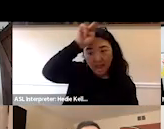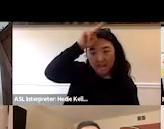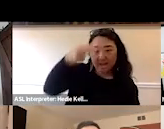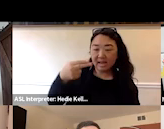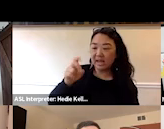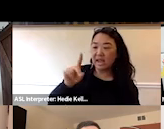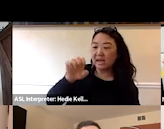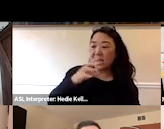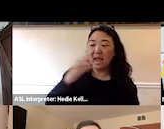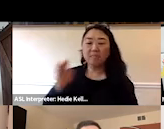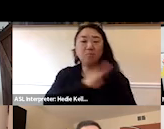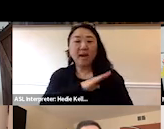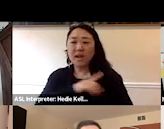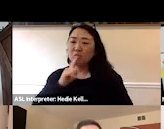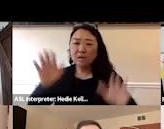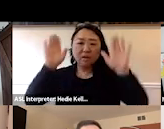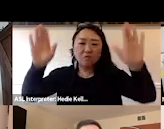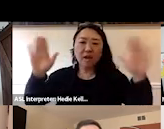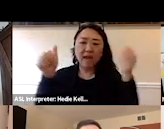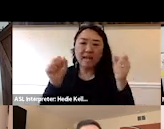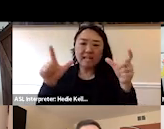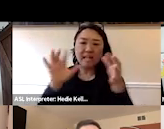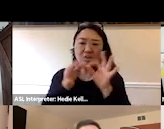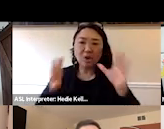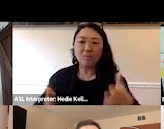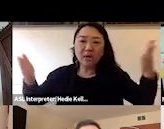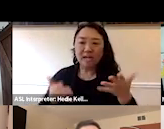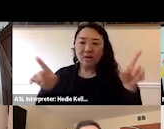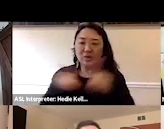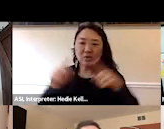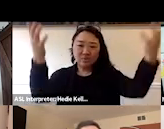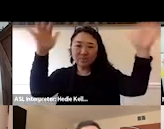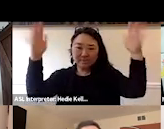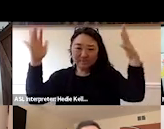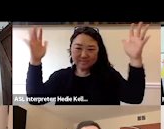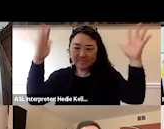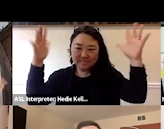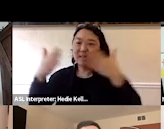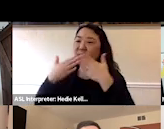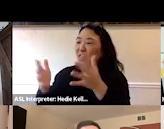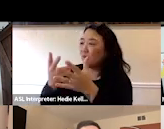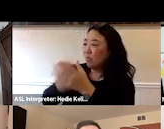with us, so we're really appreciative of the ASL interpreters as well. Thank you so much again.